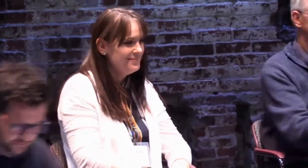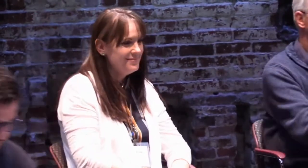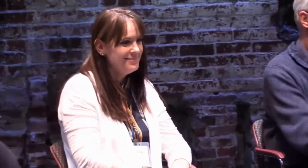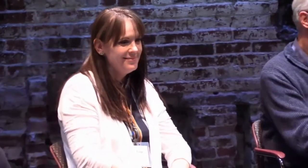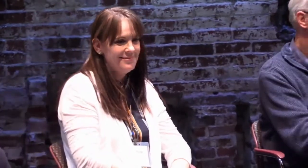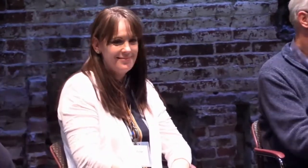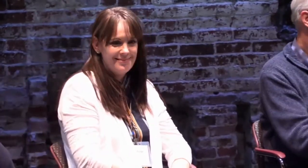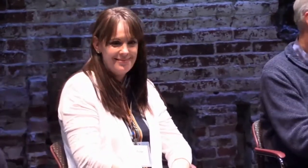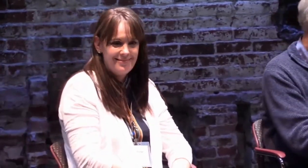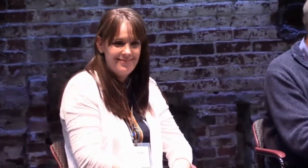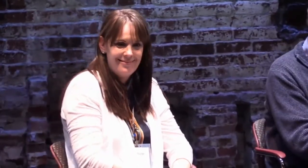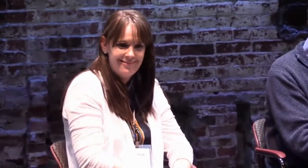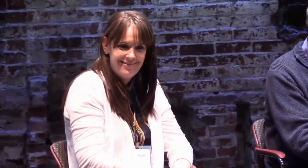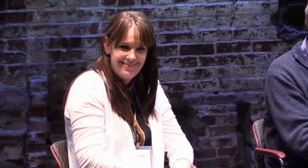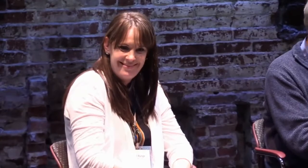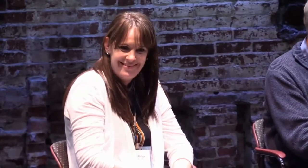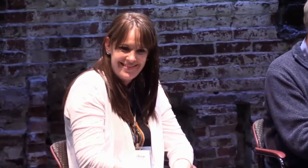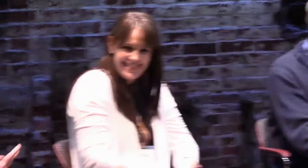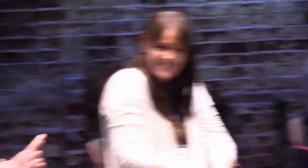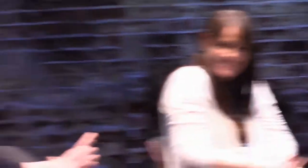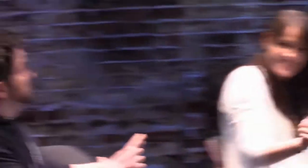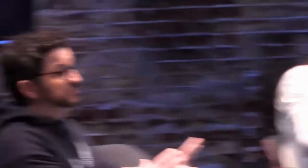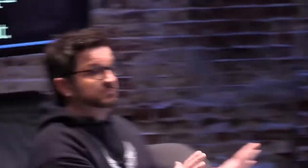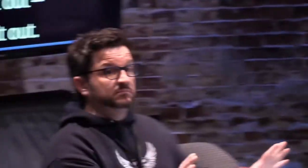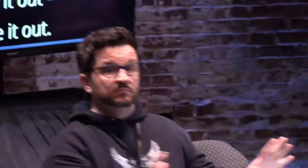regardless of what other like events happen.